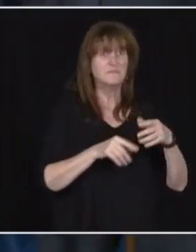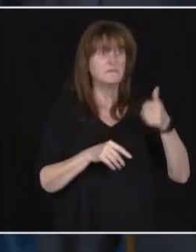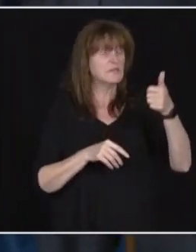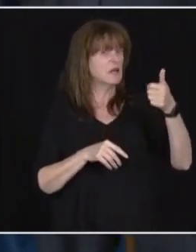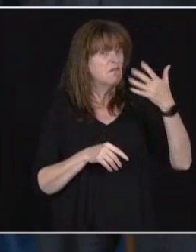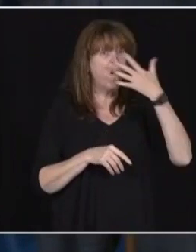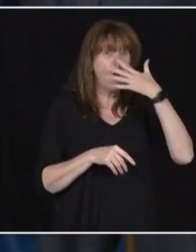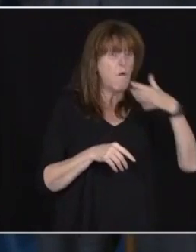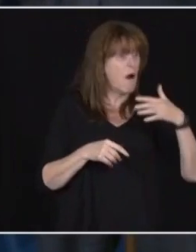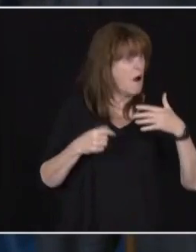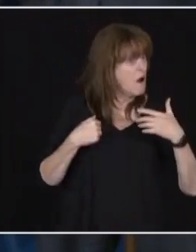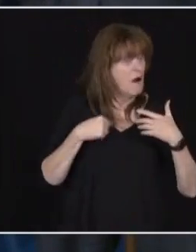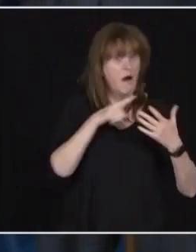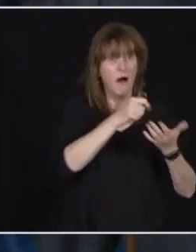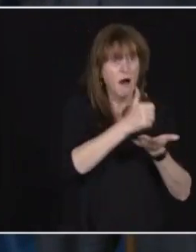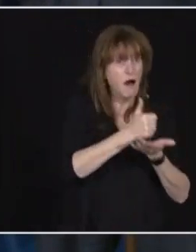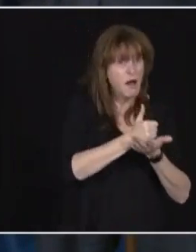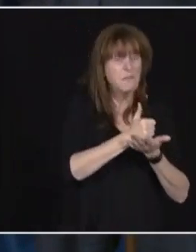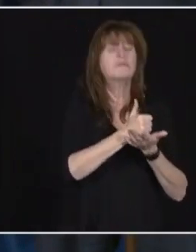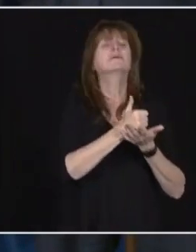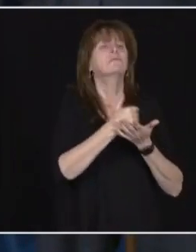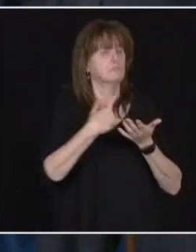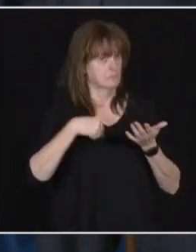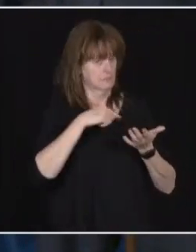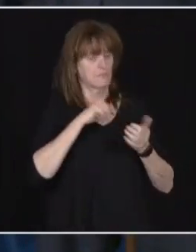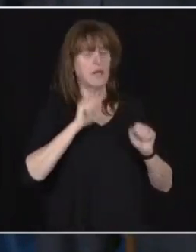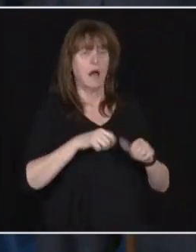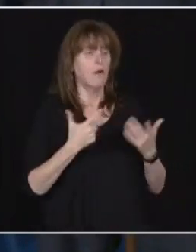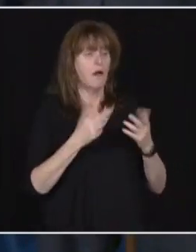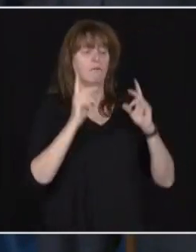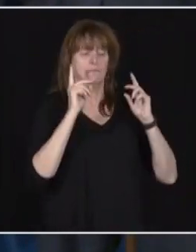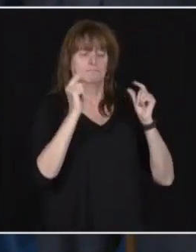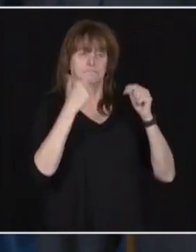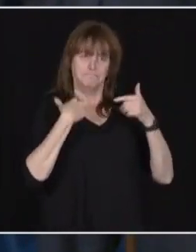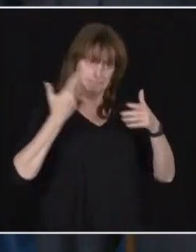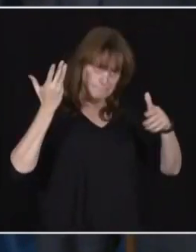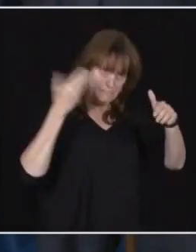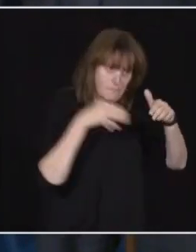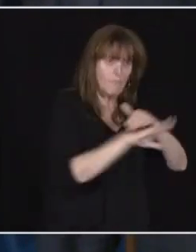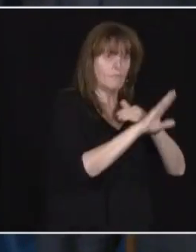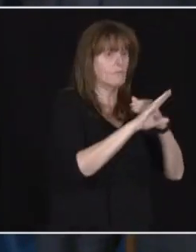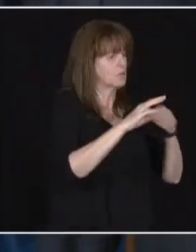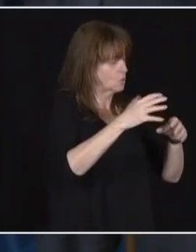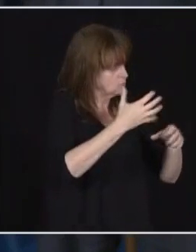if there is some care homes that continue to have problems and are resistant to having any assistance then we